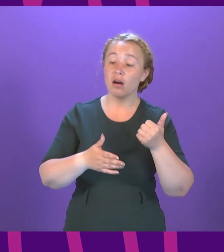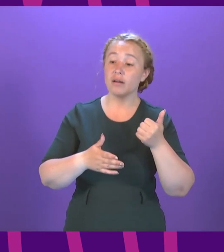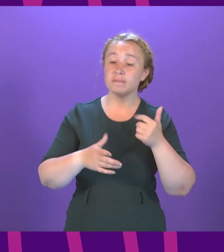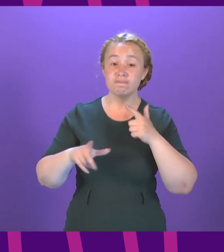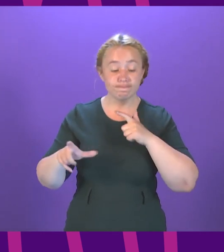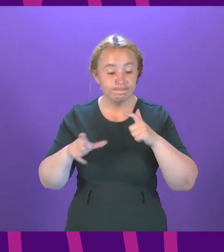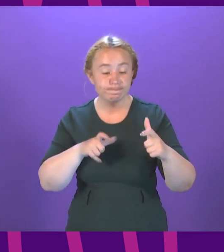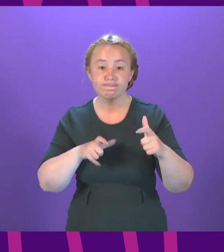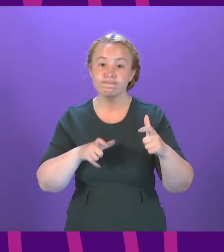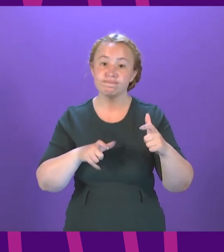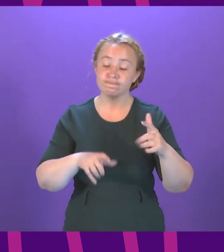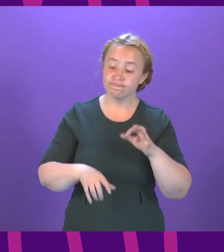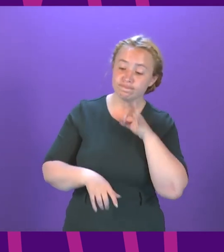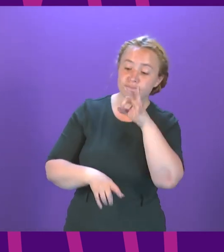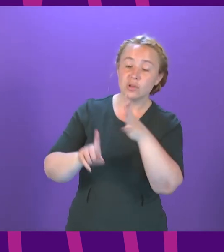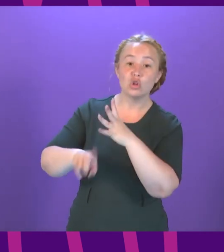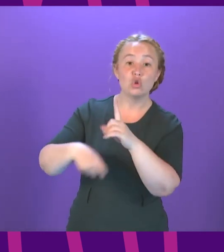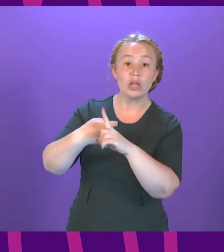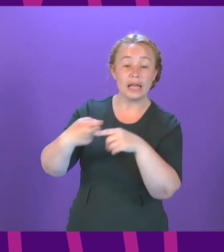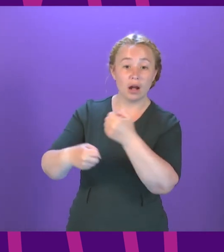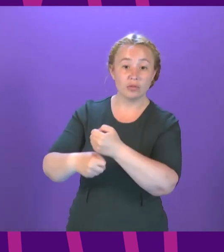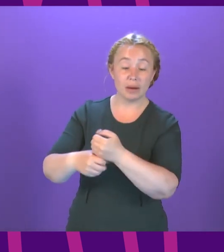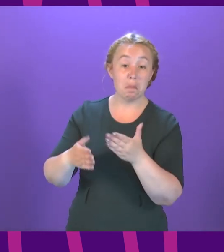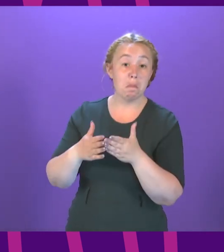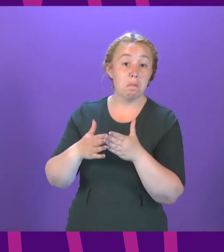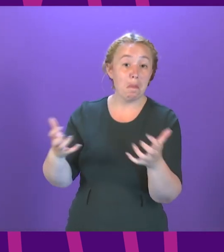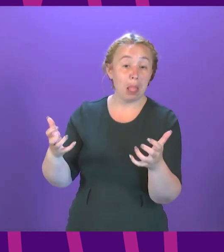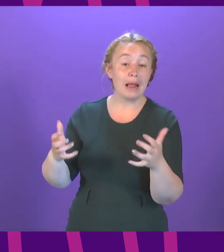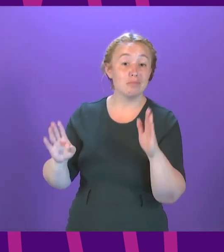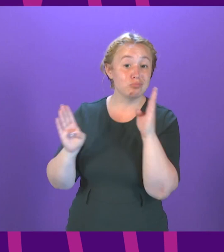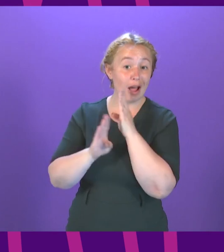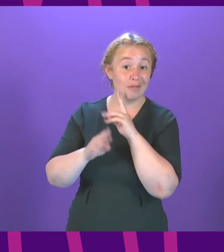representations to the UK Government—publicly and privately—about the continuation of furlough,